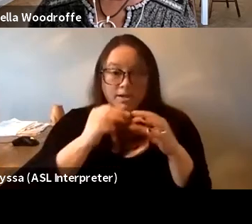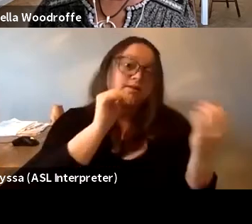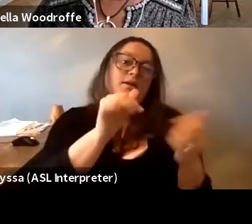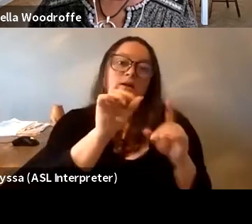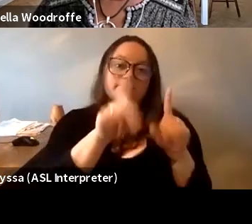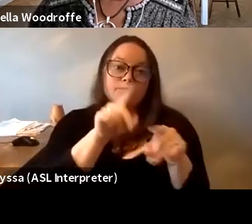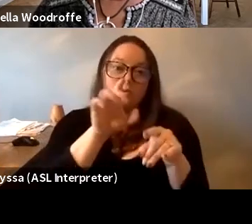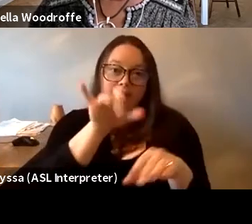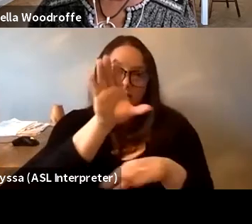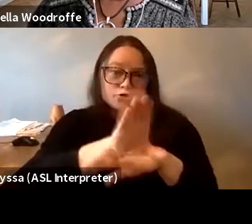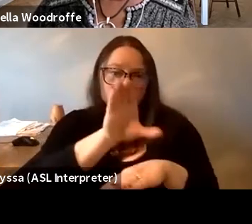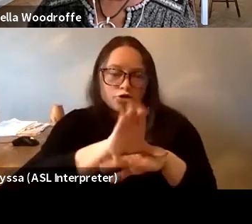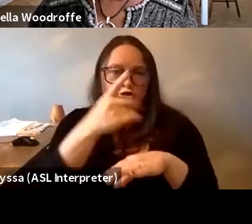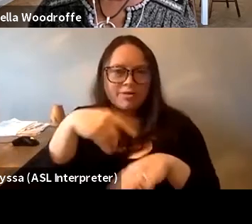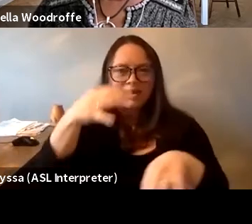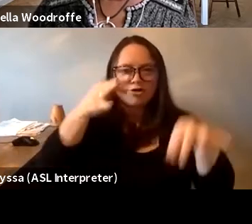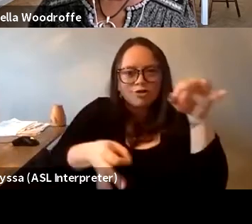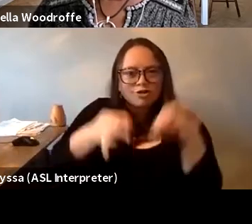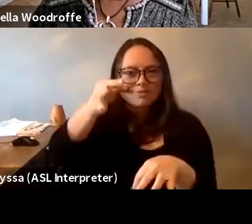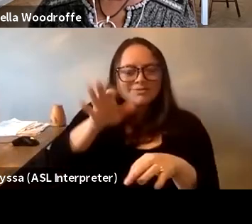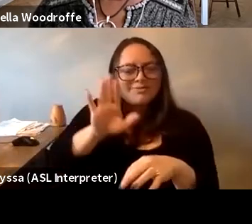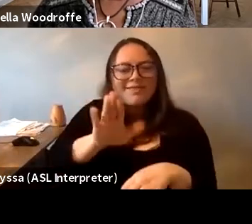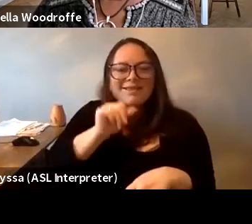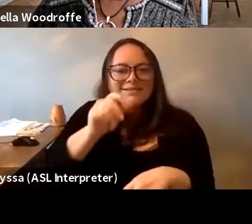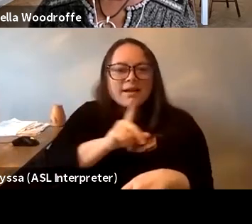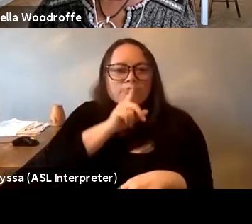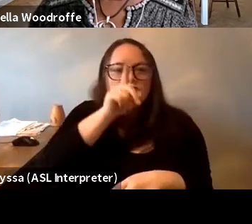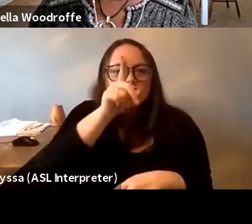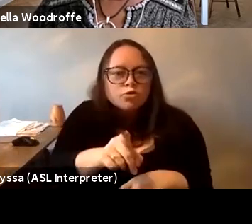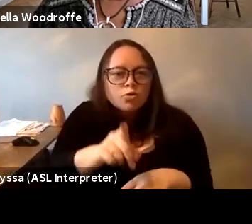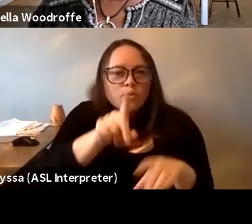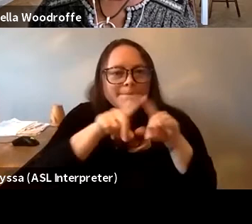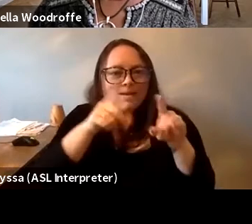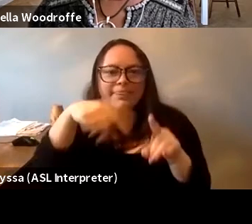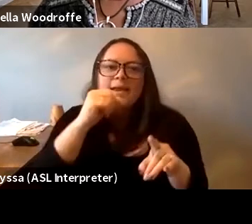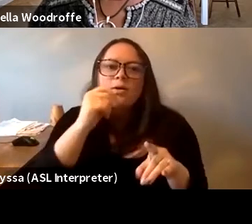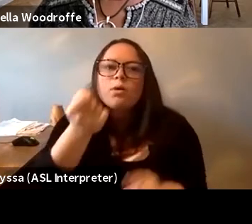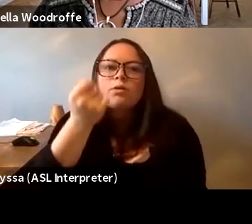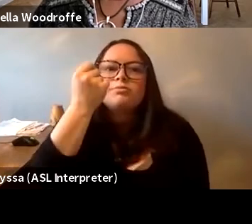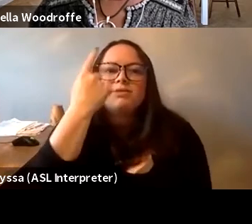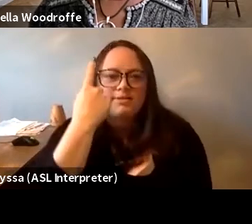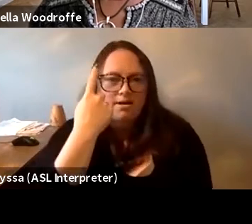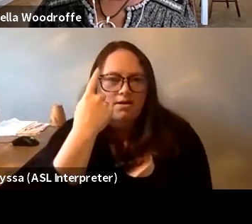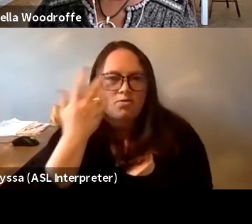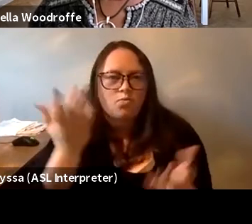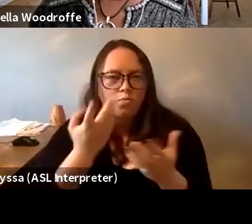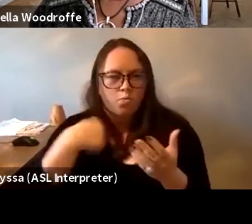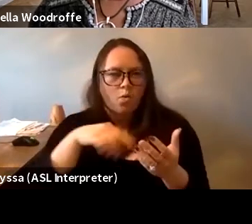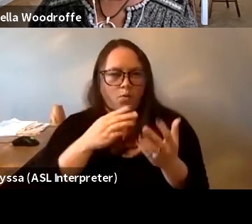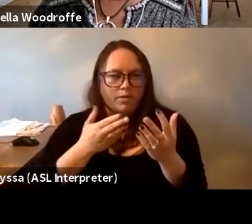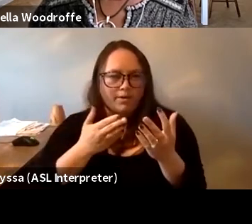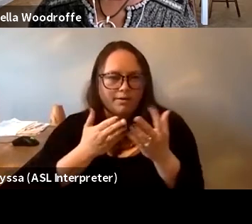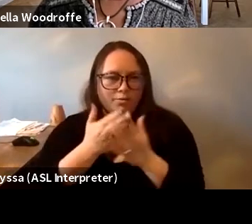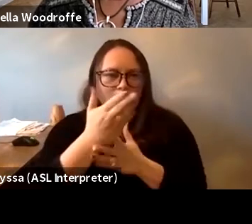of that's true. They just don't understand what we went through in life as a person on Asperger syndrome with the autism